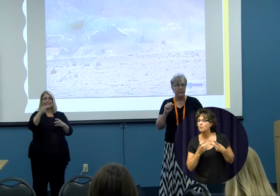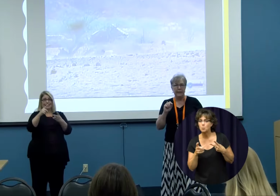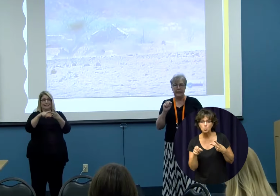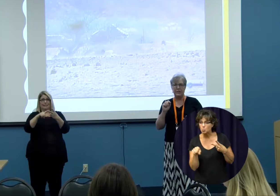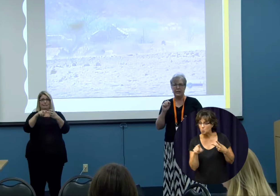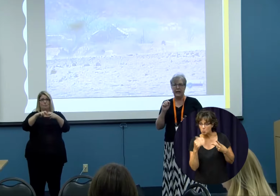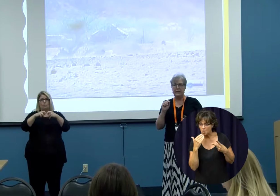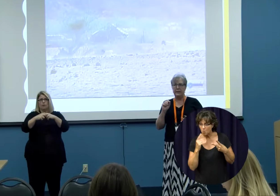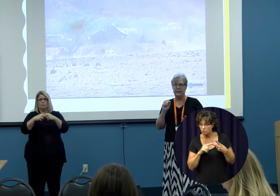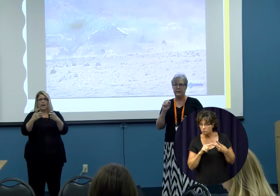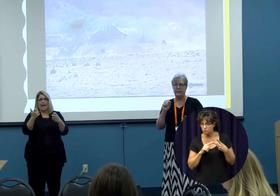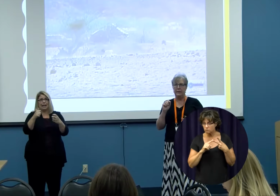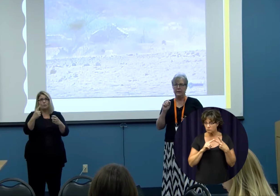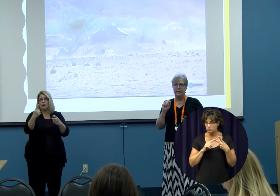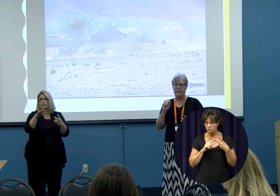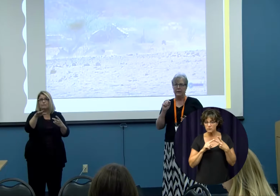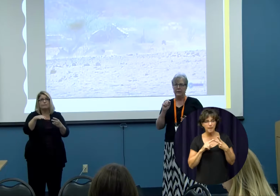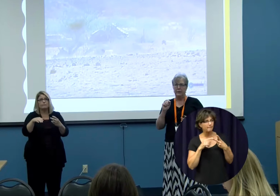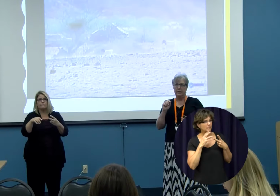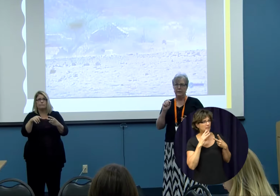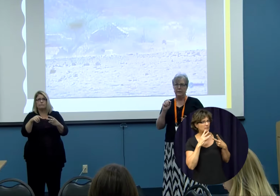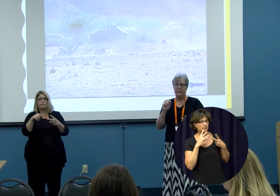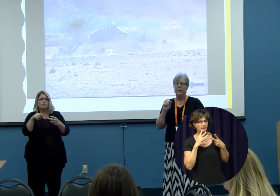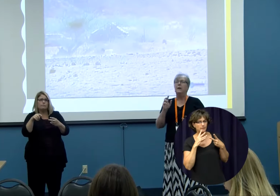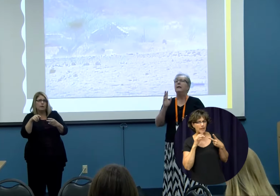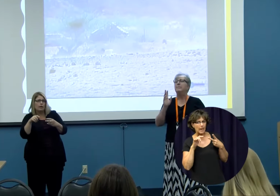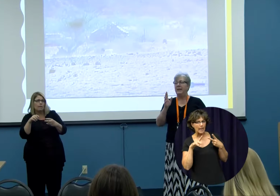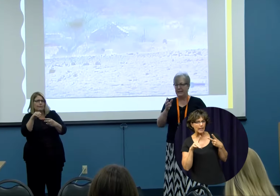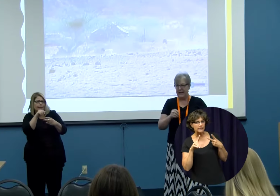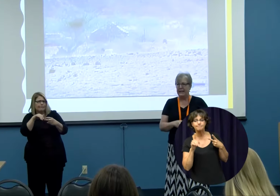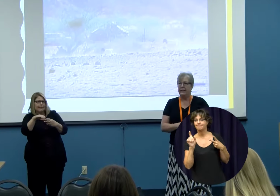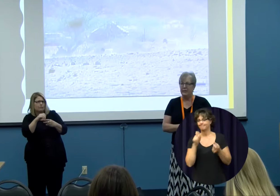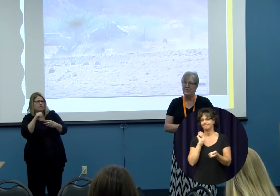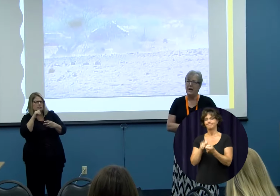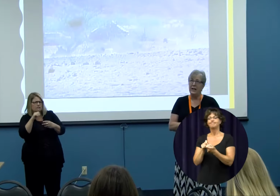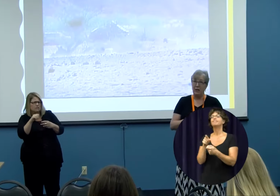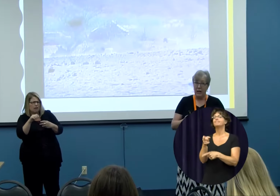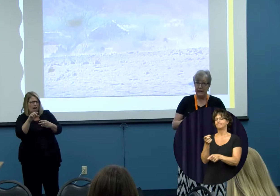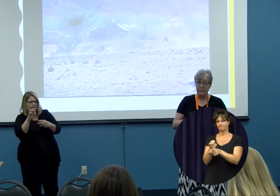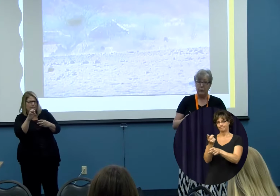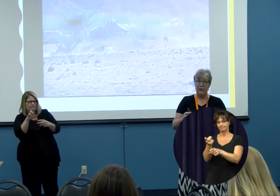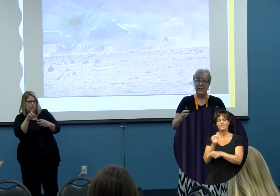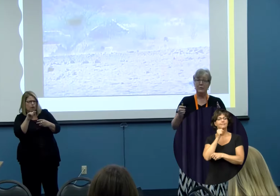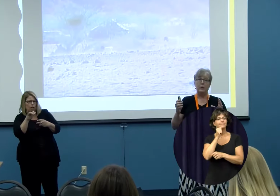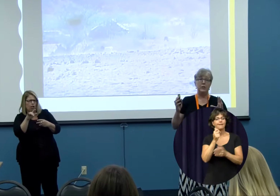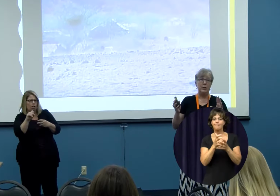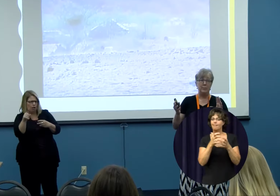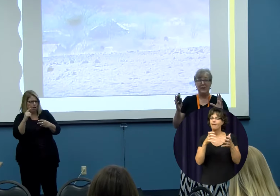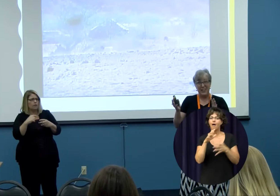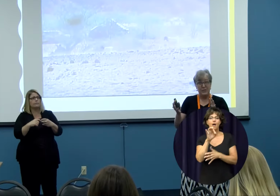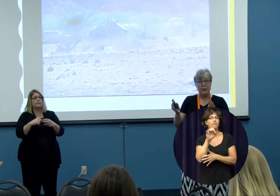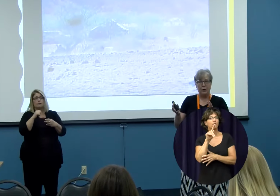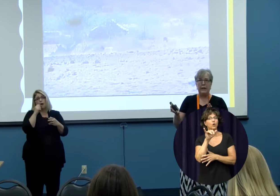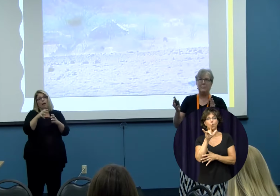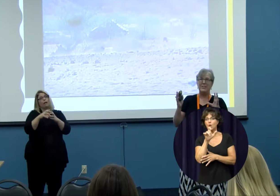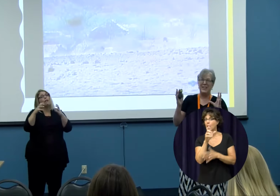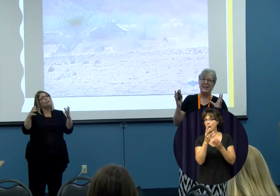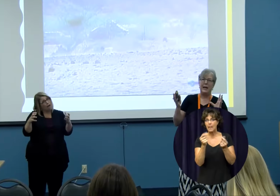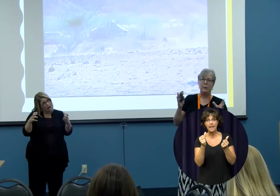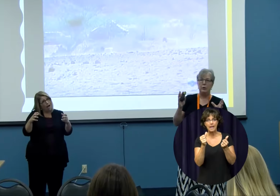It has a short supply of fertile land for such a large area and parts